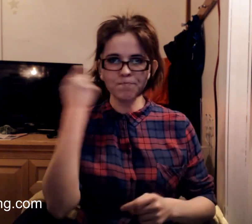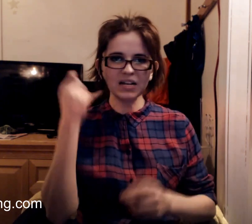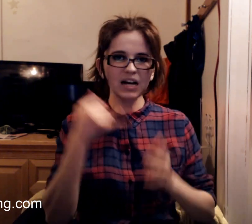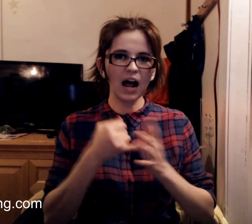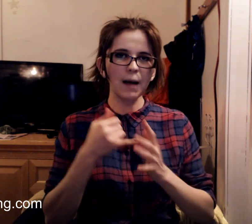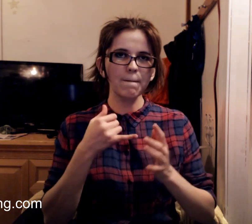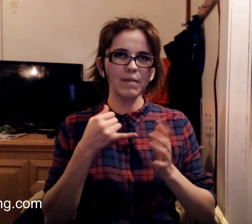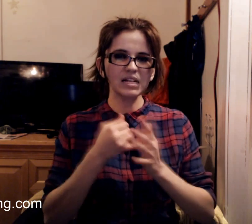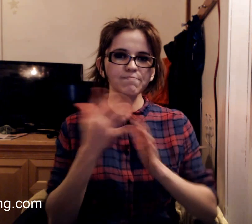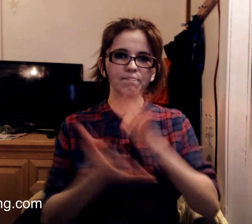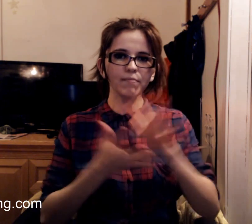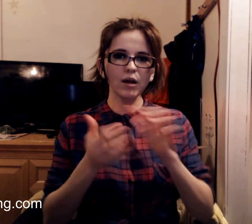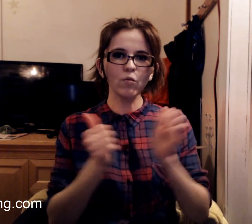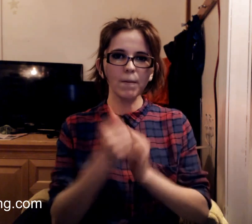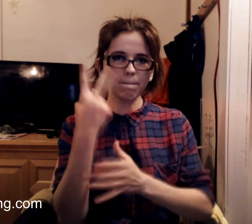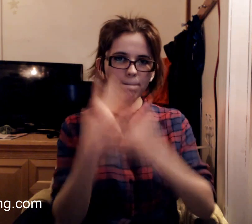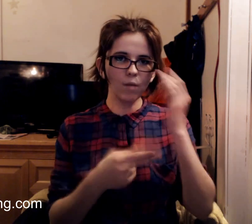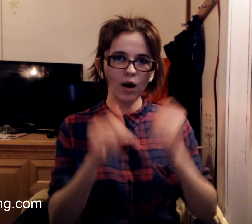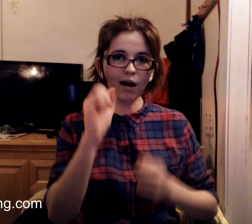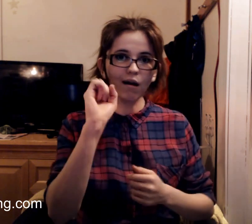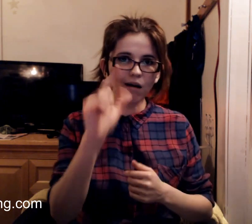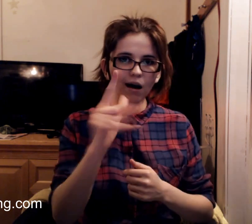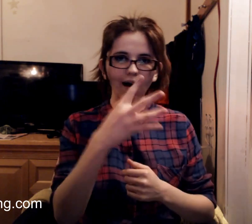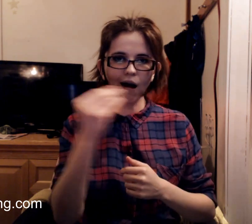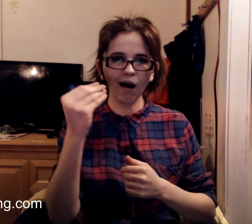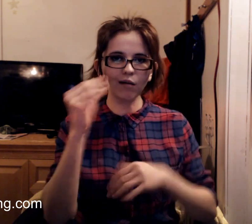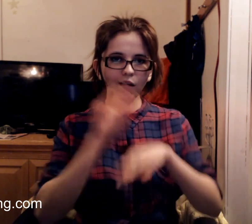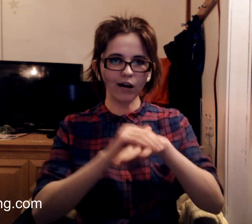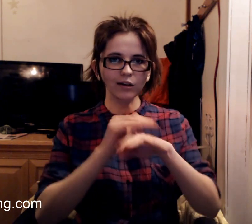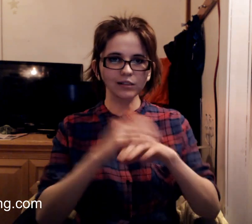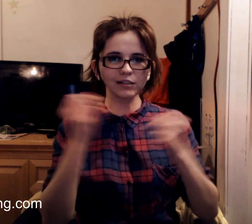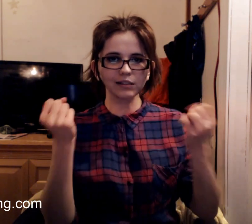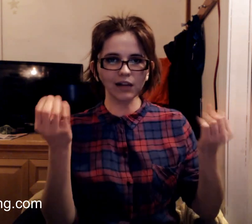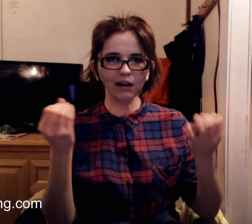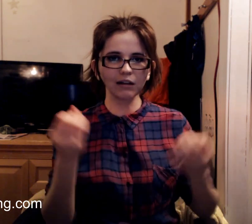because it's a mixture of both ASL and SEE language.